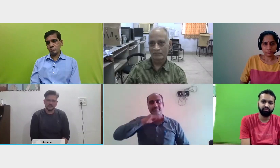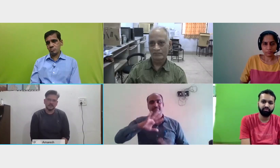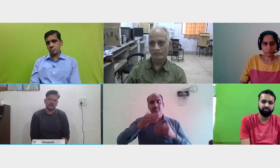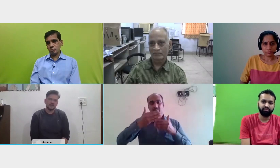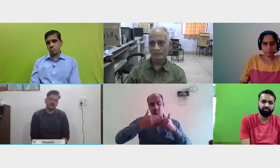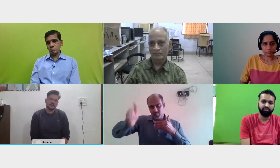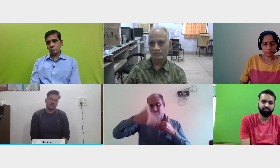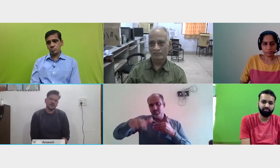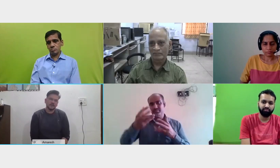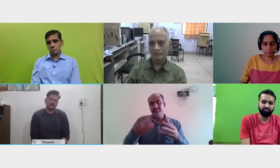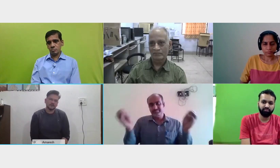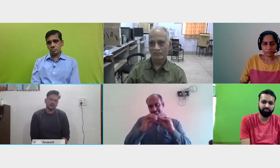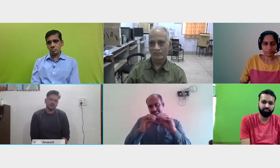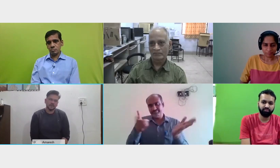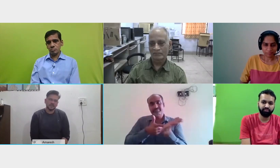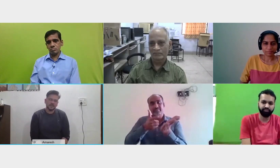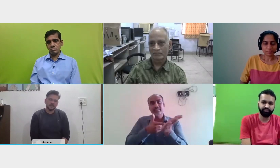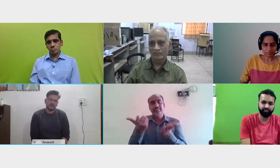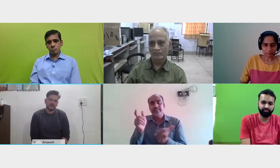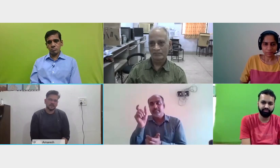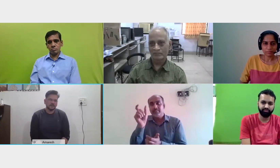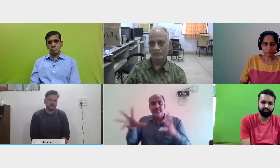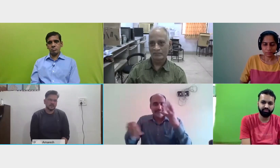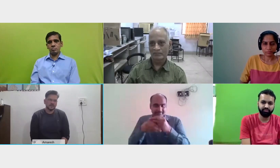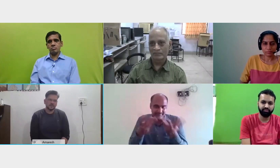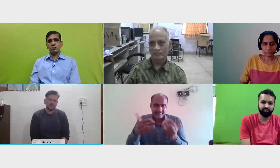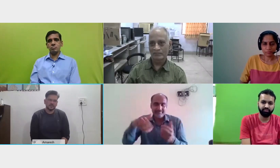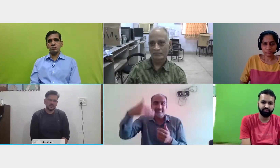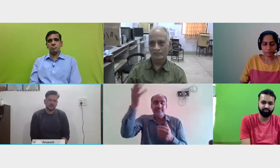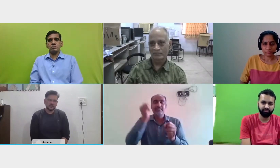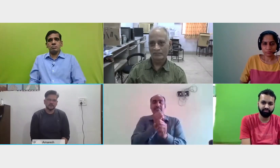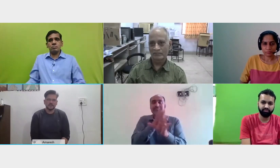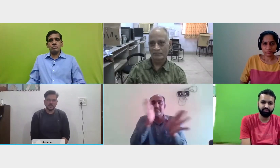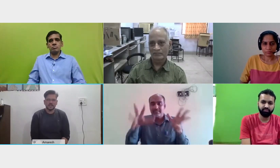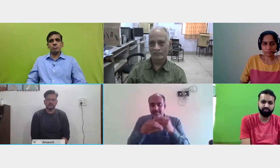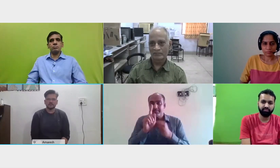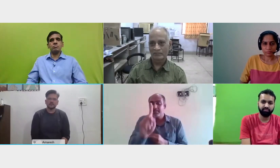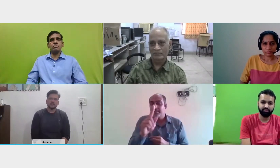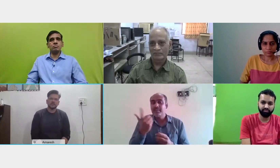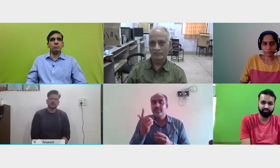now we have isl rtc and a lot of work has been done I think ten thousand words is not